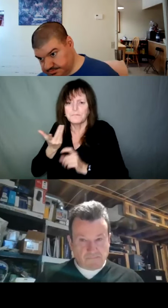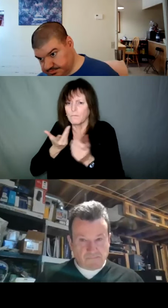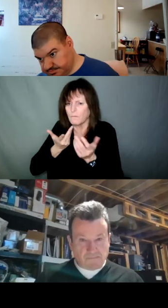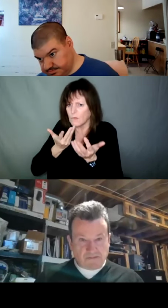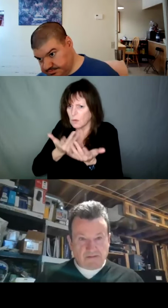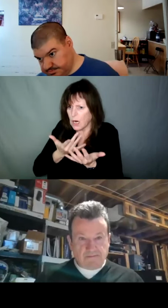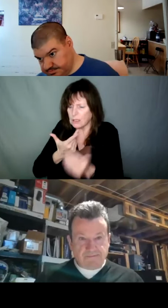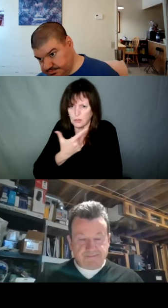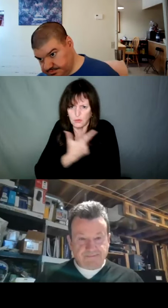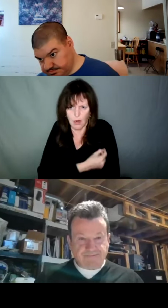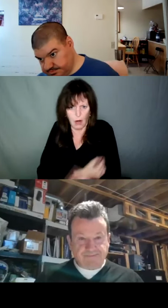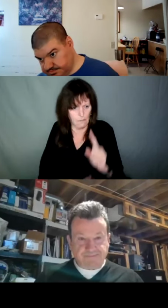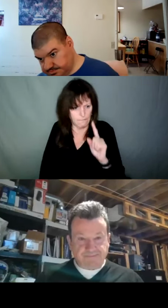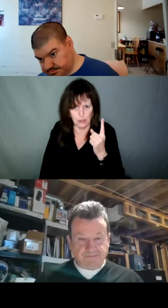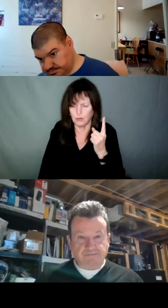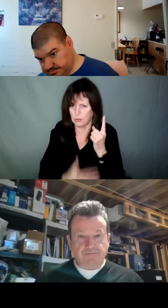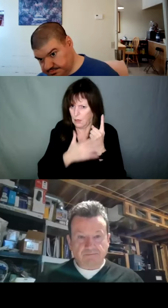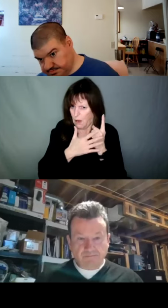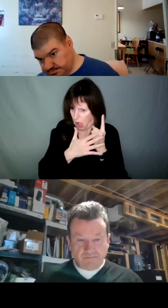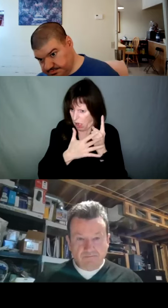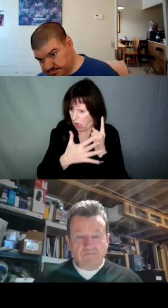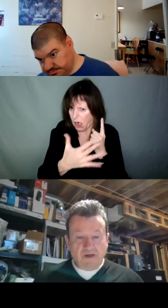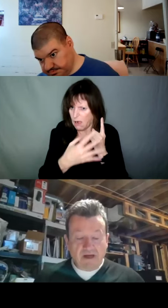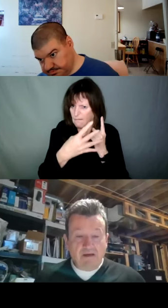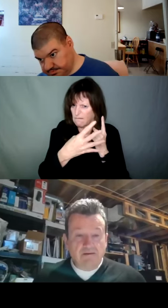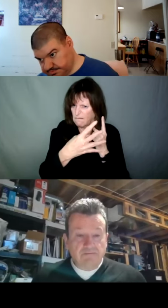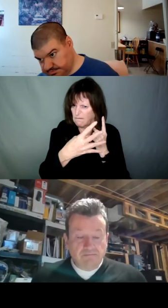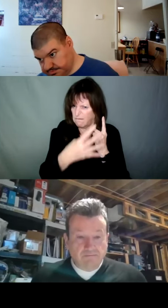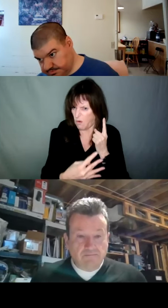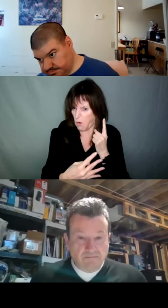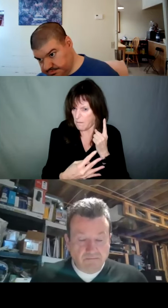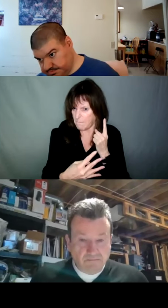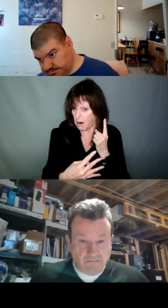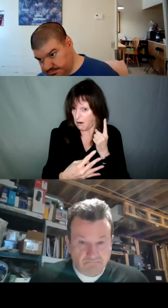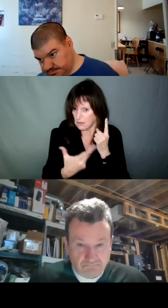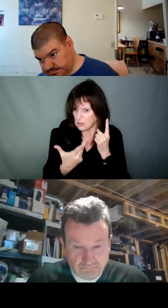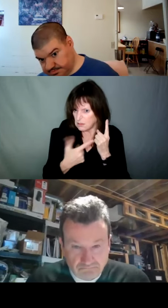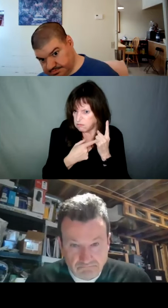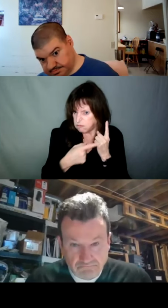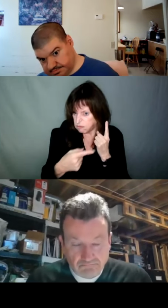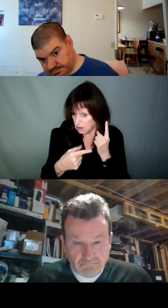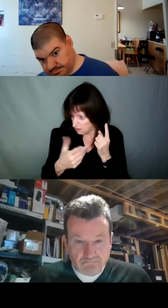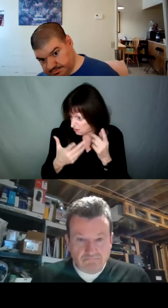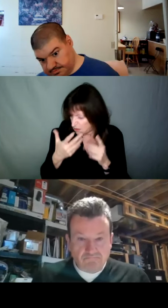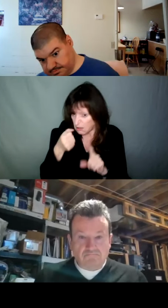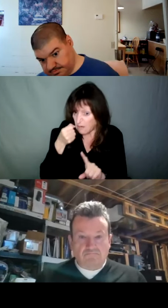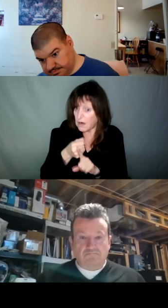Tim, we have a number of